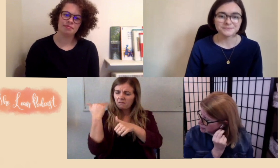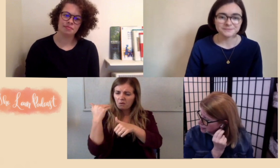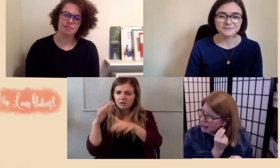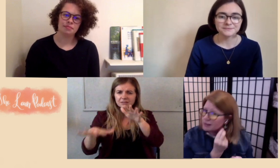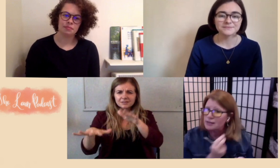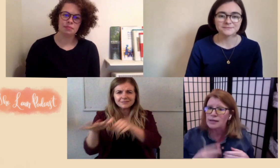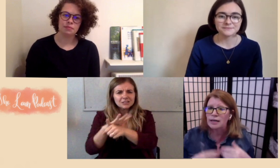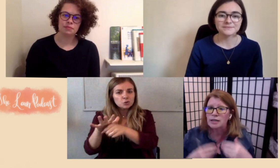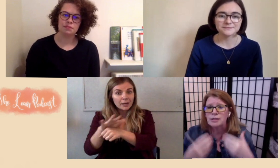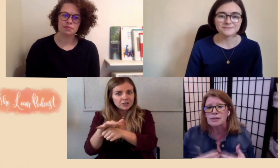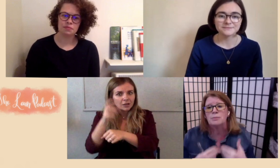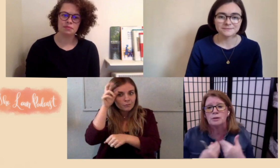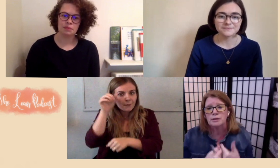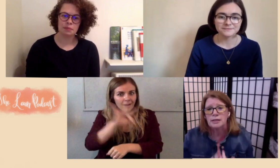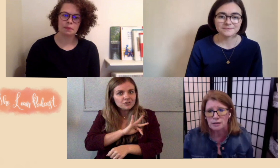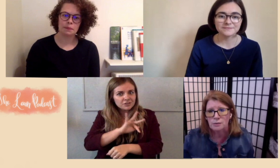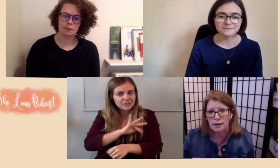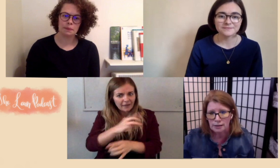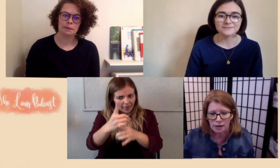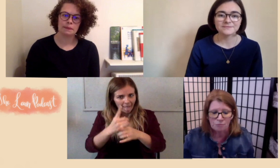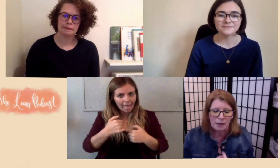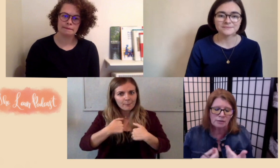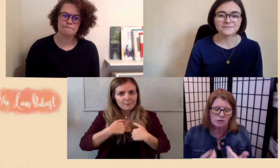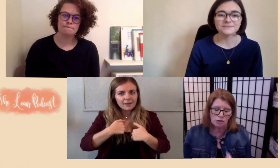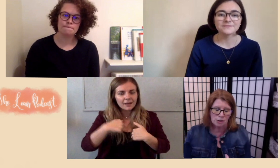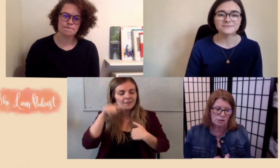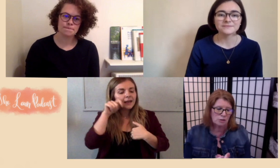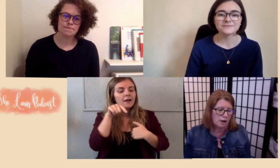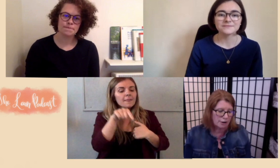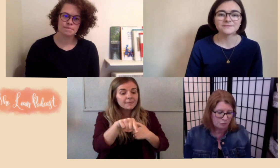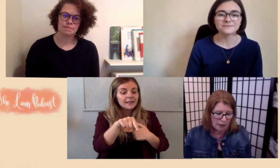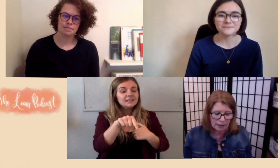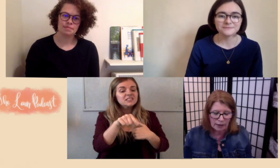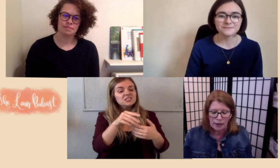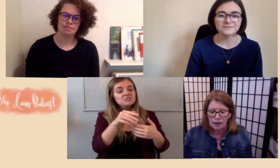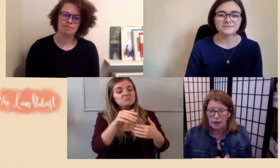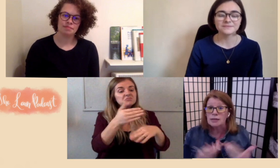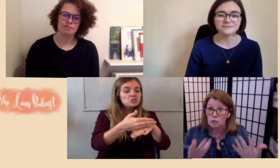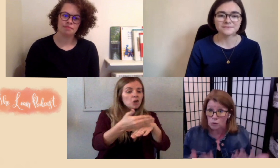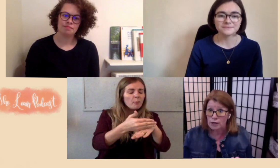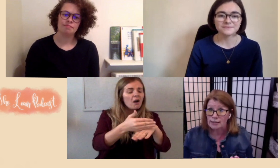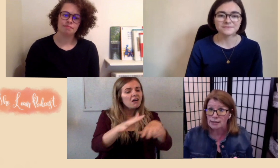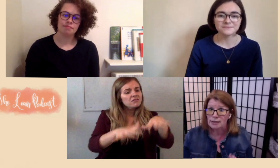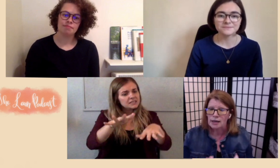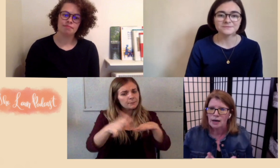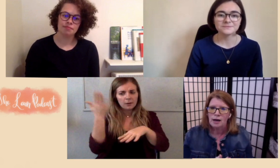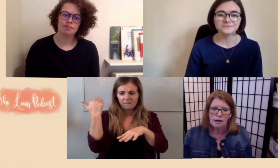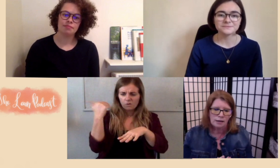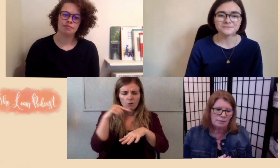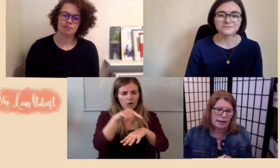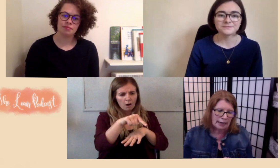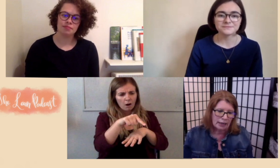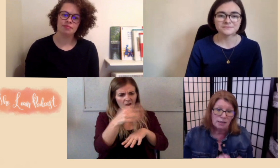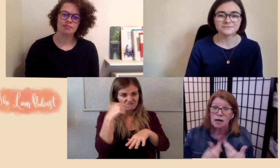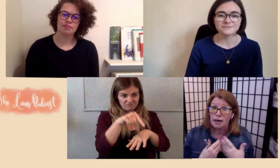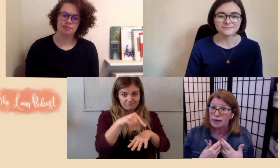and I came through it." Or, "I remembered that, when I did come through it, effectively, it was, I did these things".